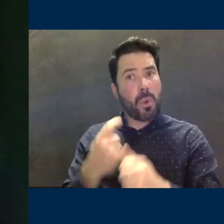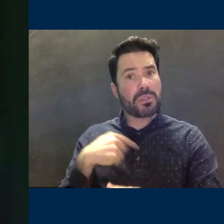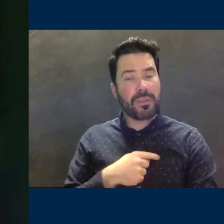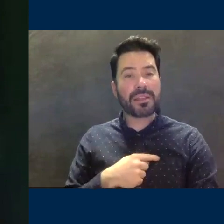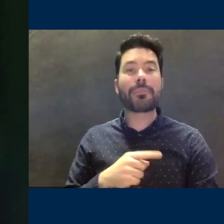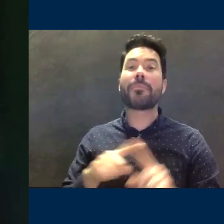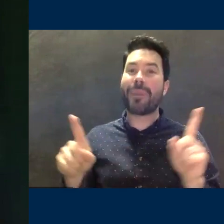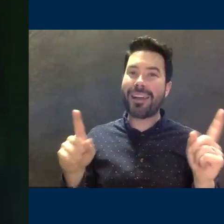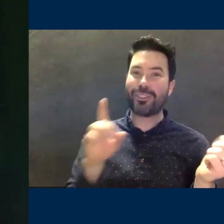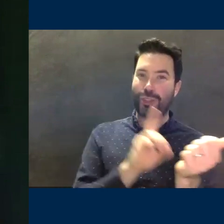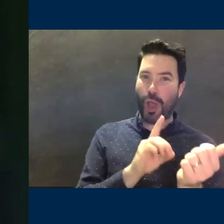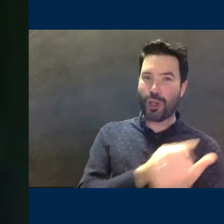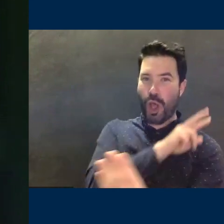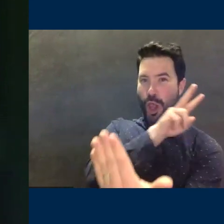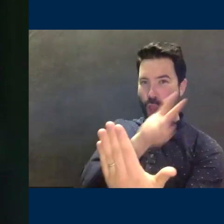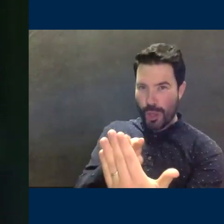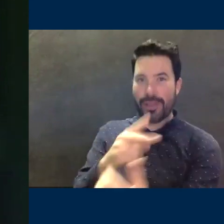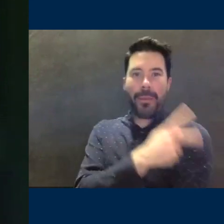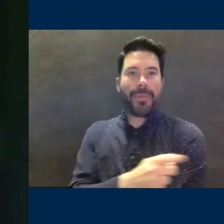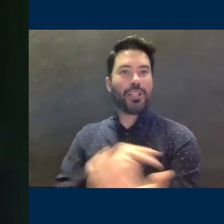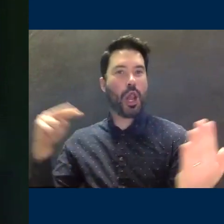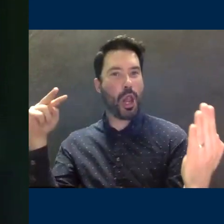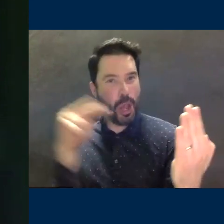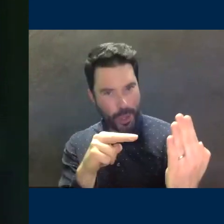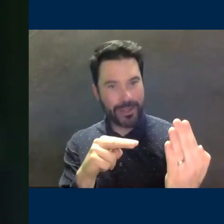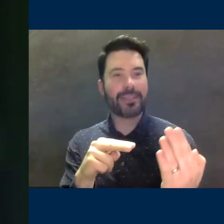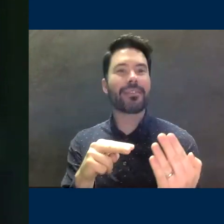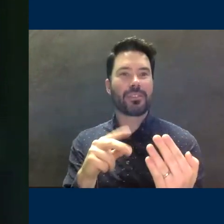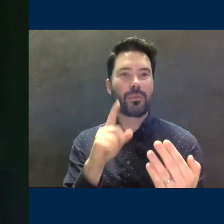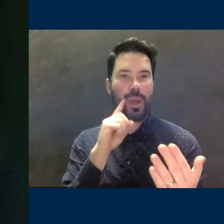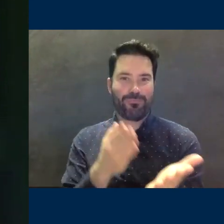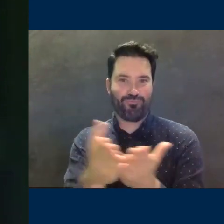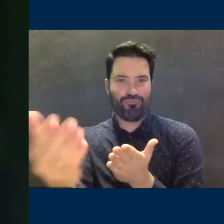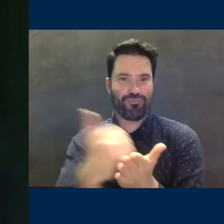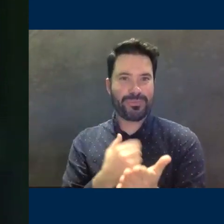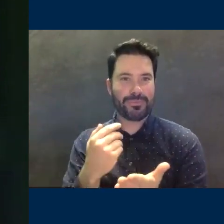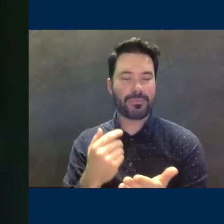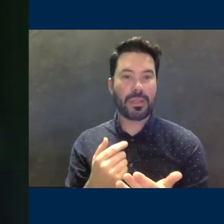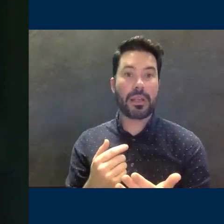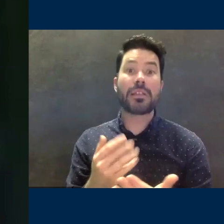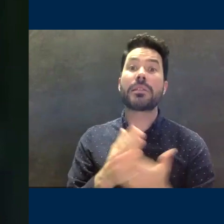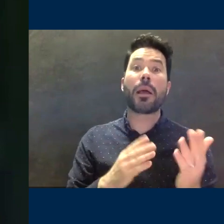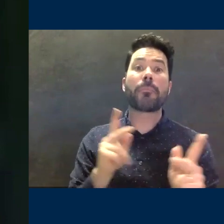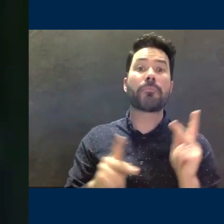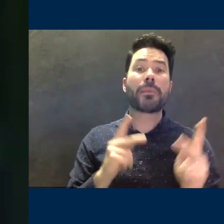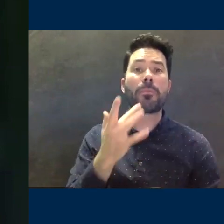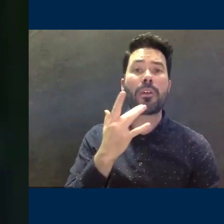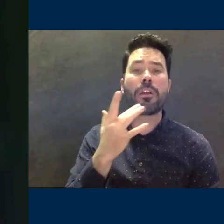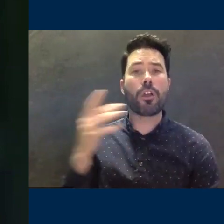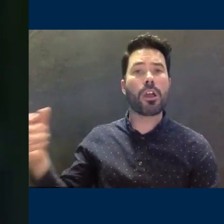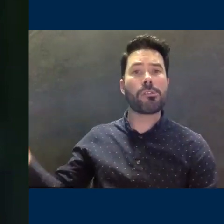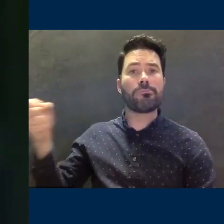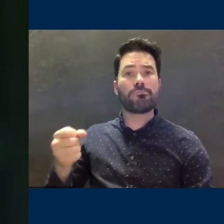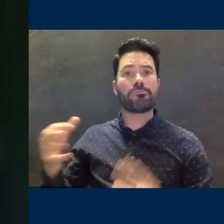Mike McKee: That's important. Just to make sure for transparency. Yeah, we do have people that say, I prefer to have a remote captioness. And we can also insert that.